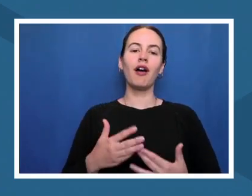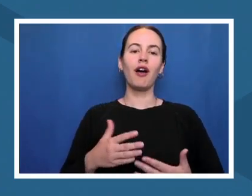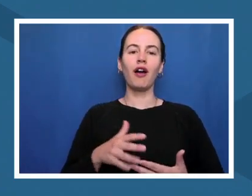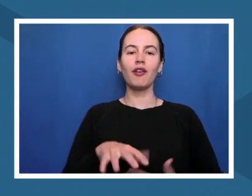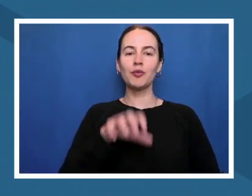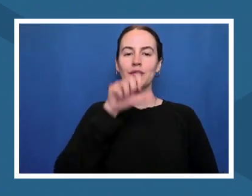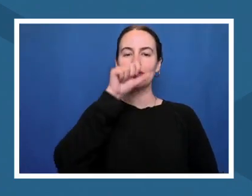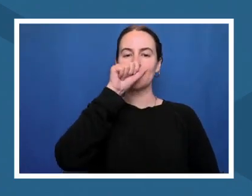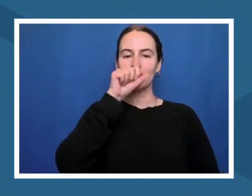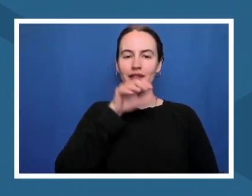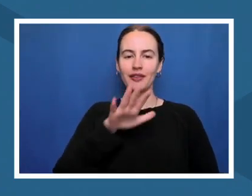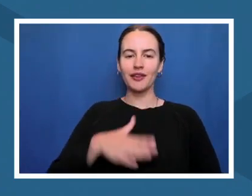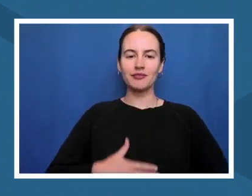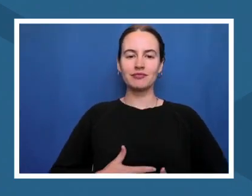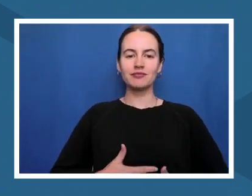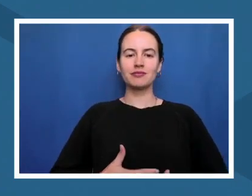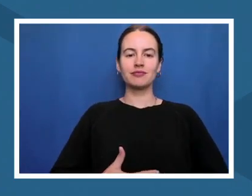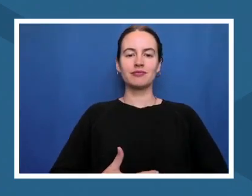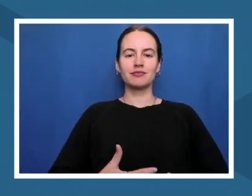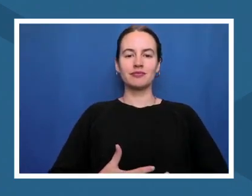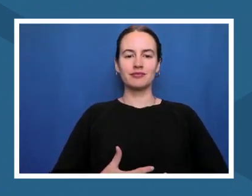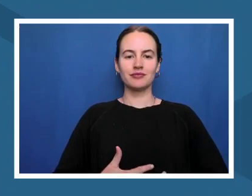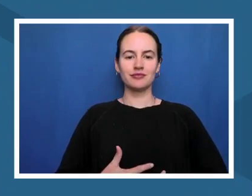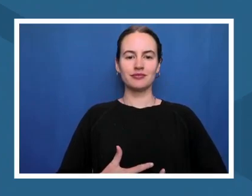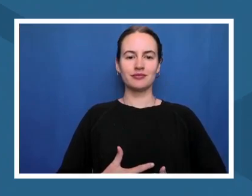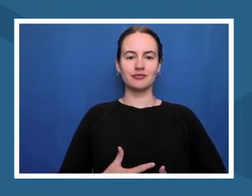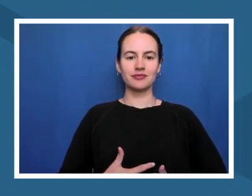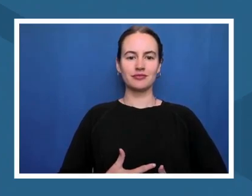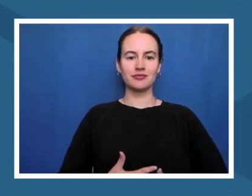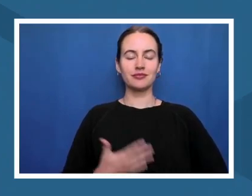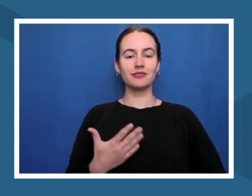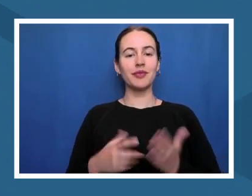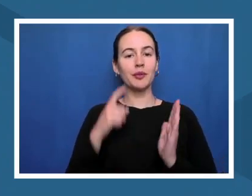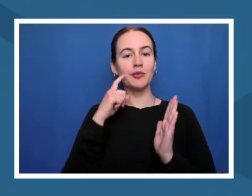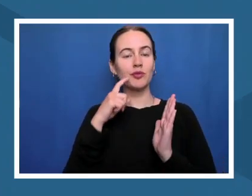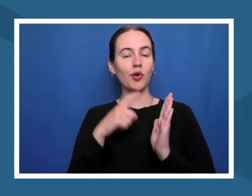and you might find yourself start to